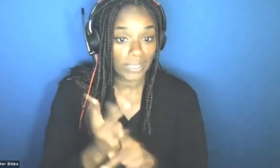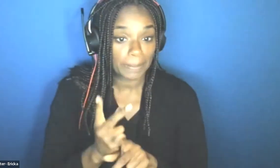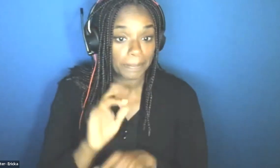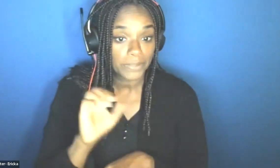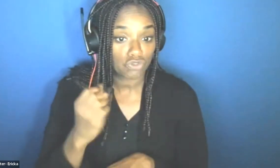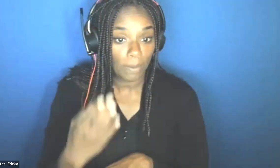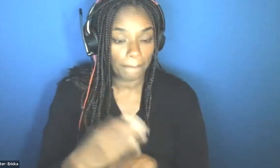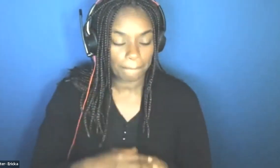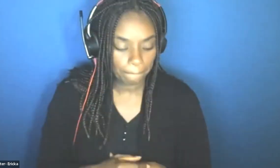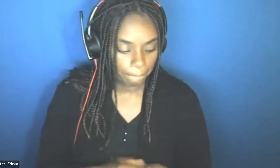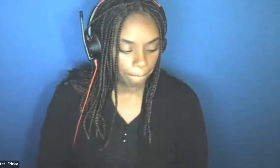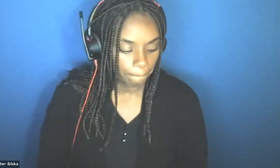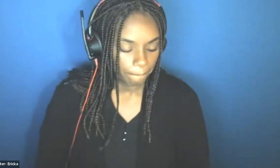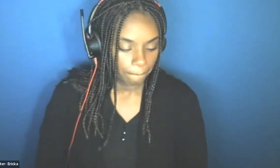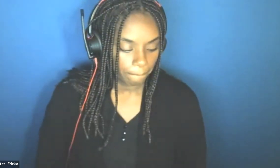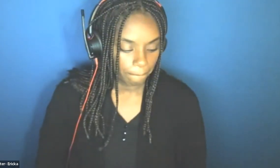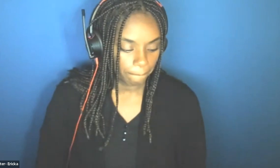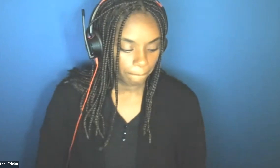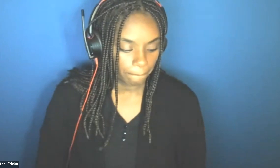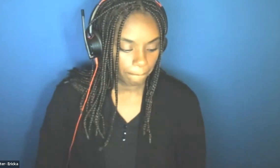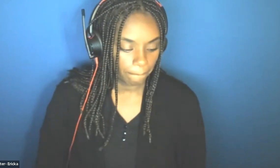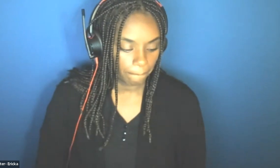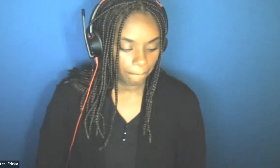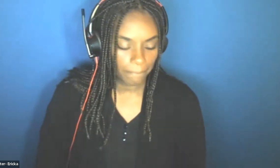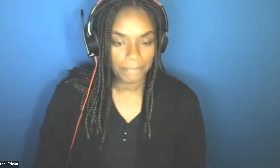Interestingly, more than 70% of people who identify as using alcohol or drugs continue to --